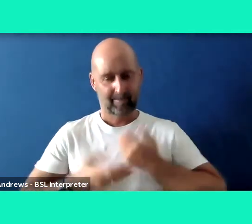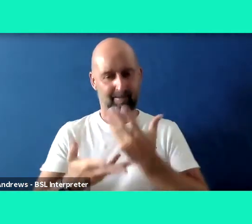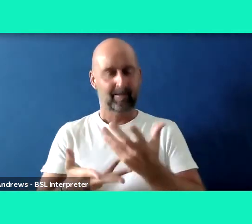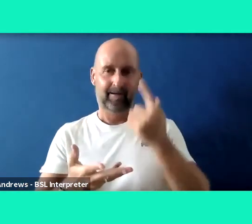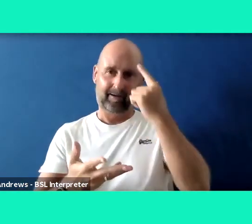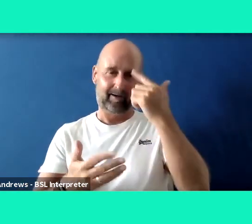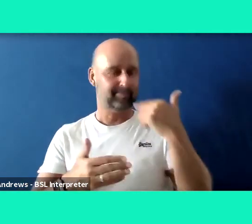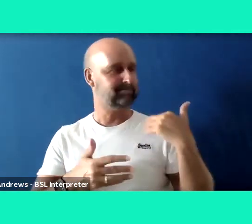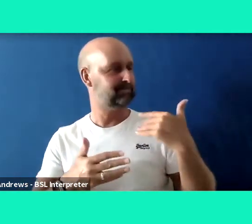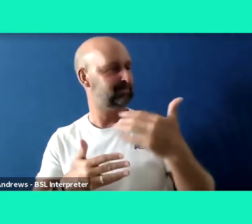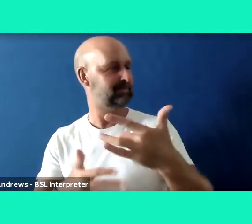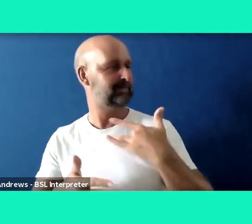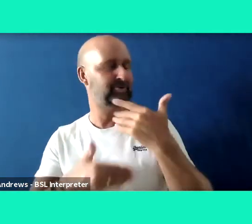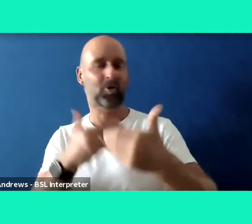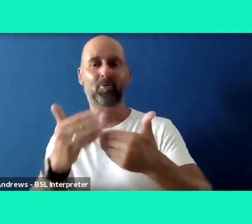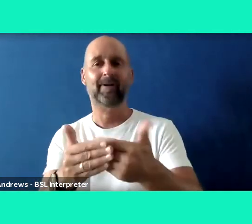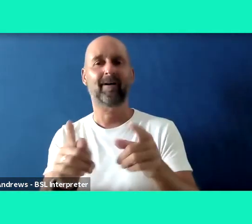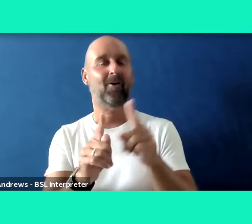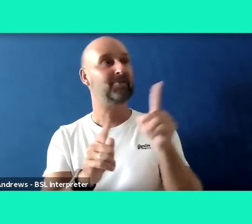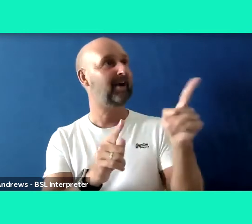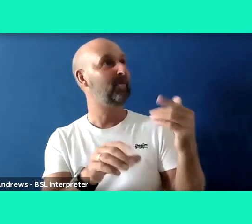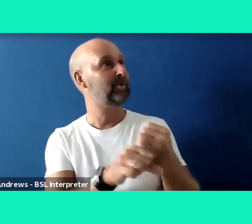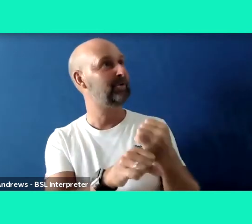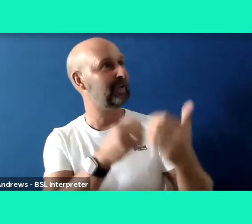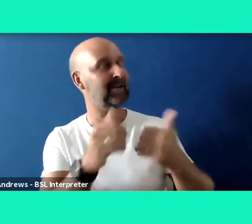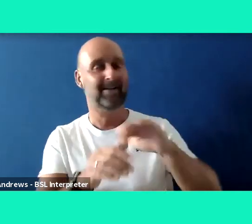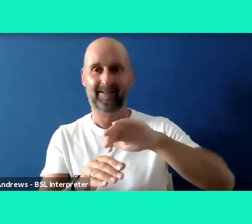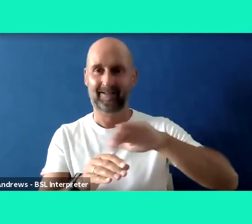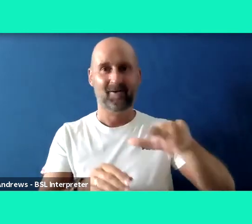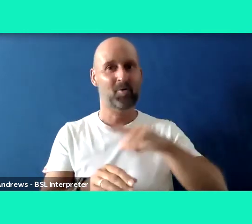and refuse capitalism’s means of production as conclusive to existence: